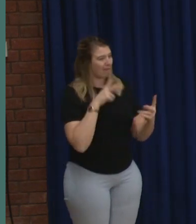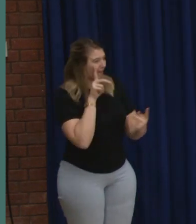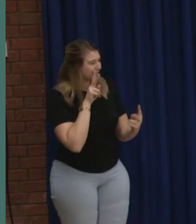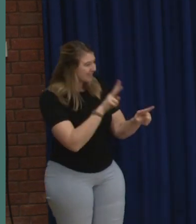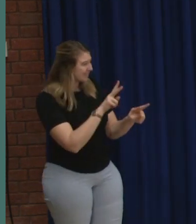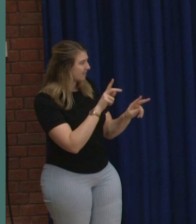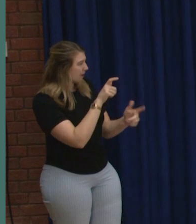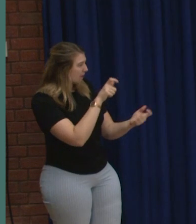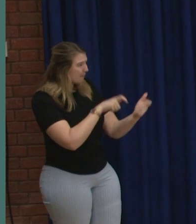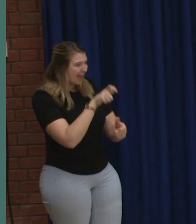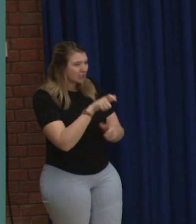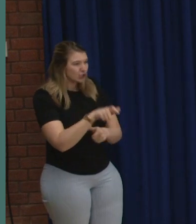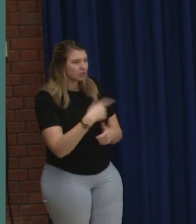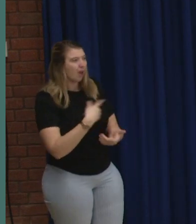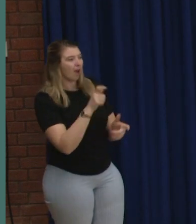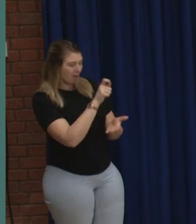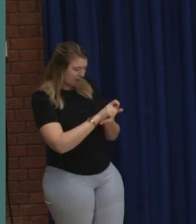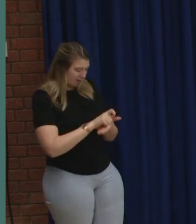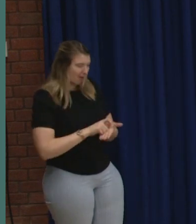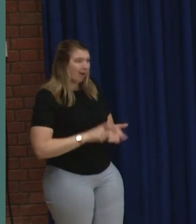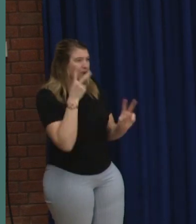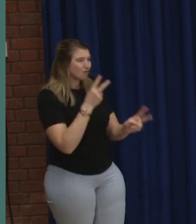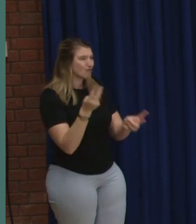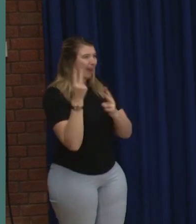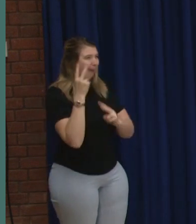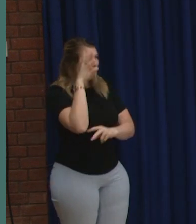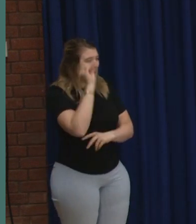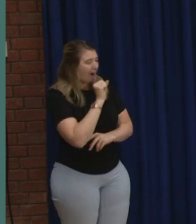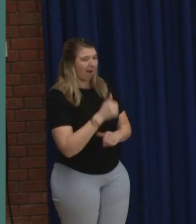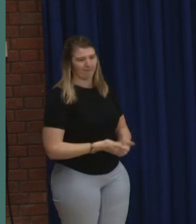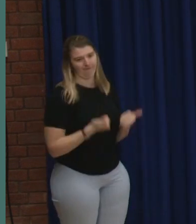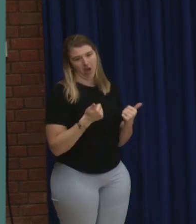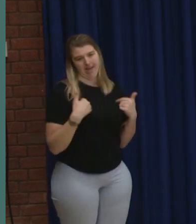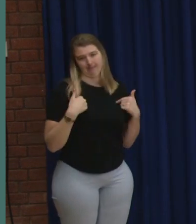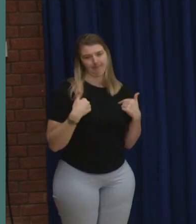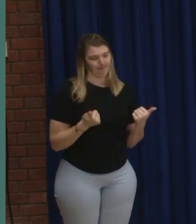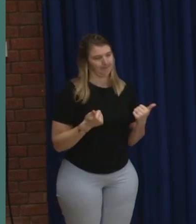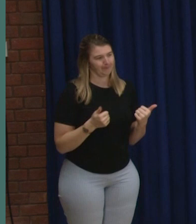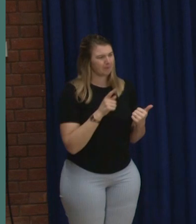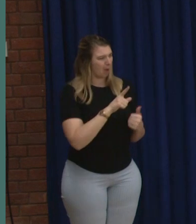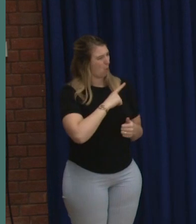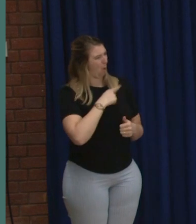fine. Why I'm telling you that is the system, the education system that I went through didn't fit